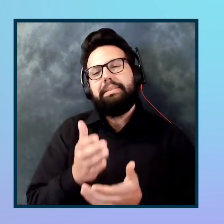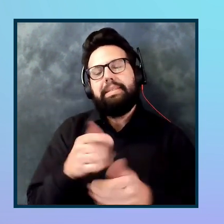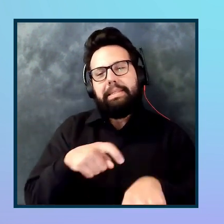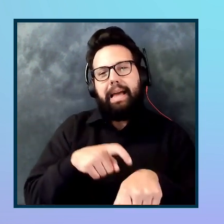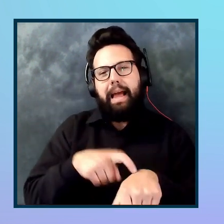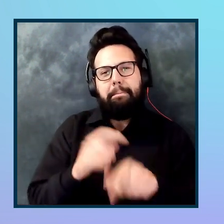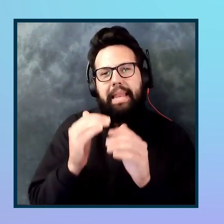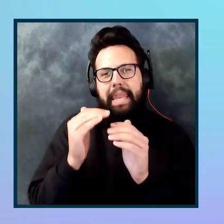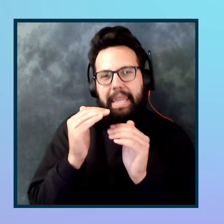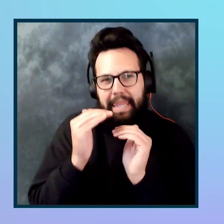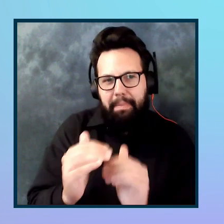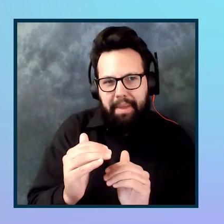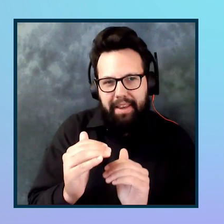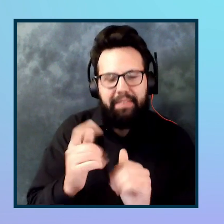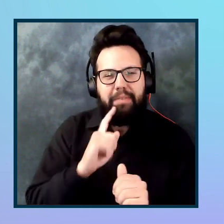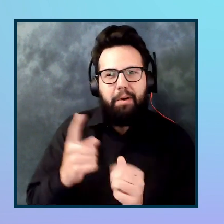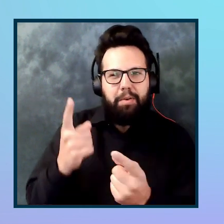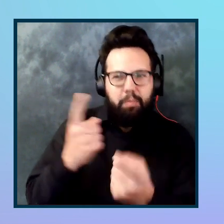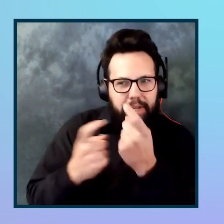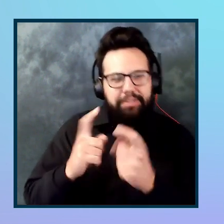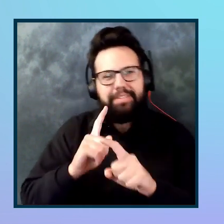so I want to just go ahead and and jump right into it.